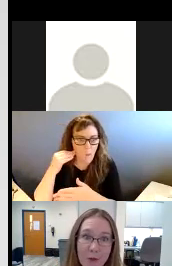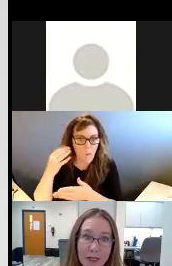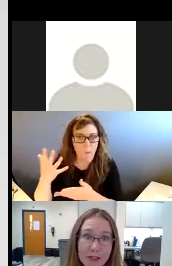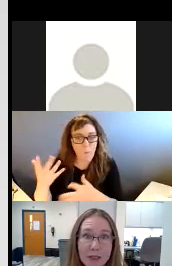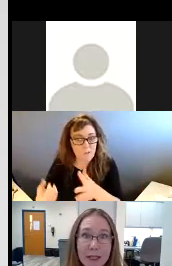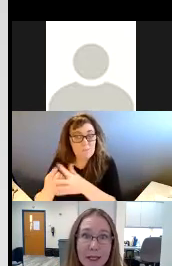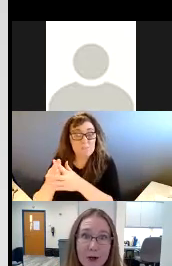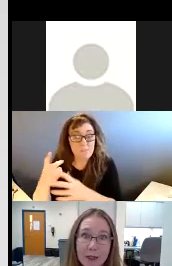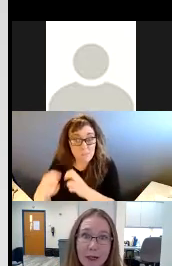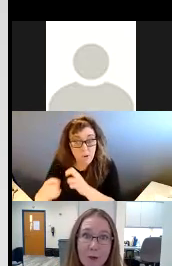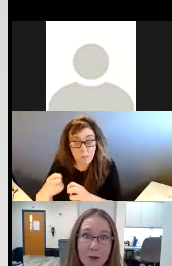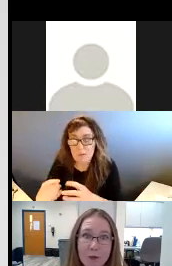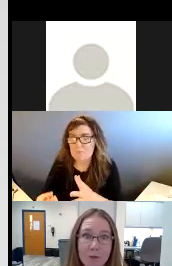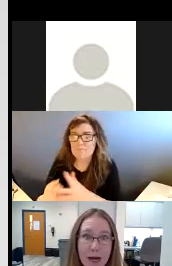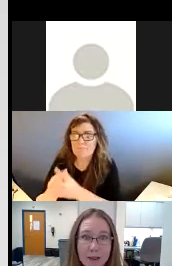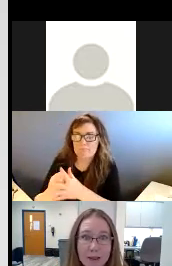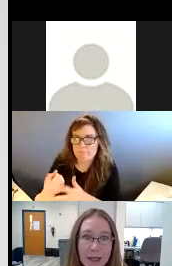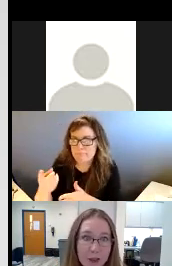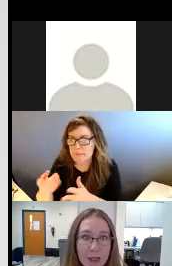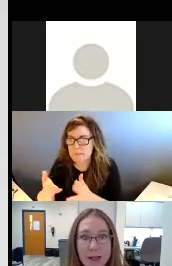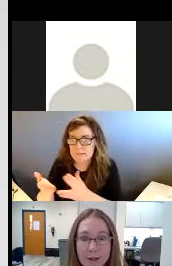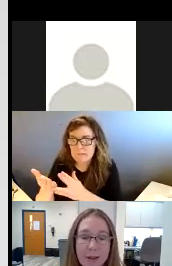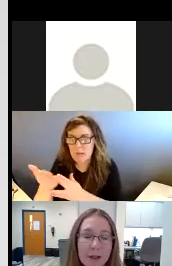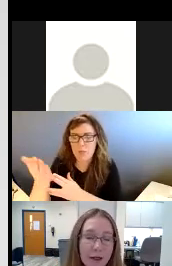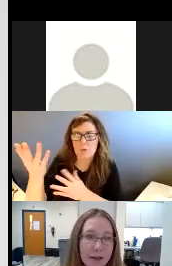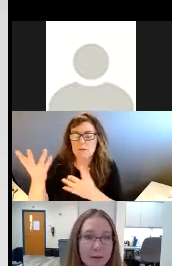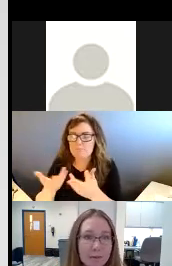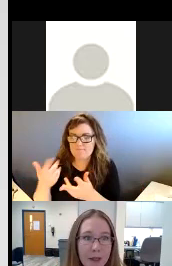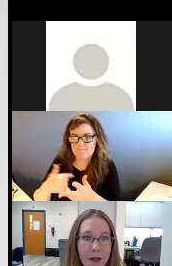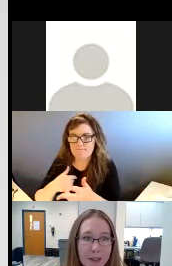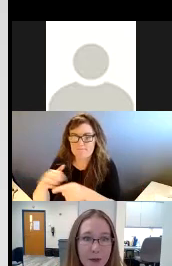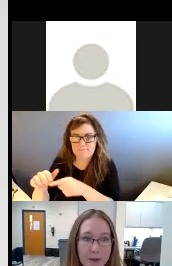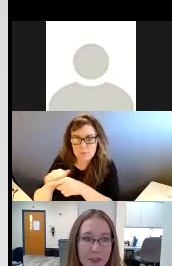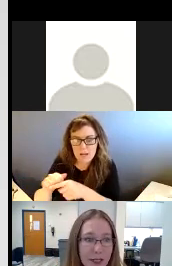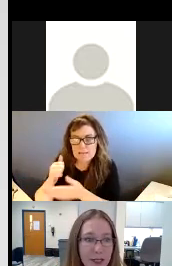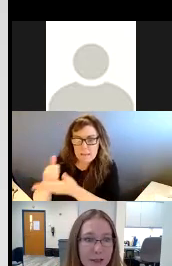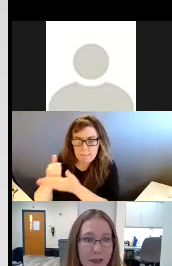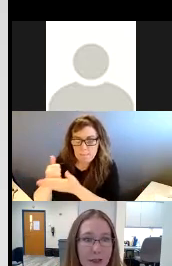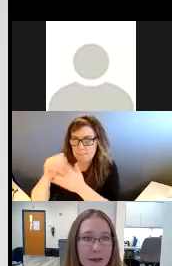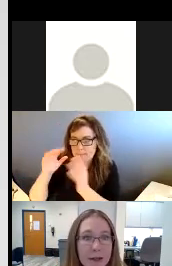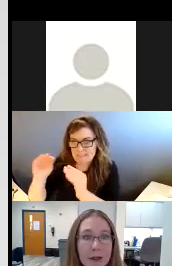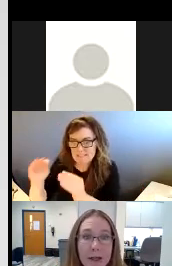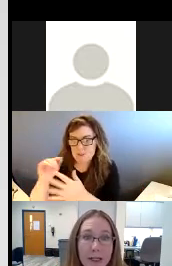SIMULATE IT HERE AND PRACTICE AND EDUCATE ON SOME OF THOSE THINGS.